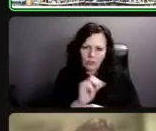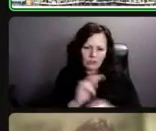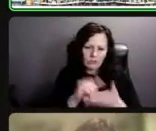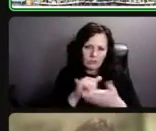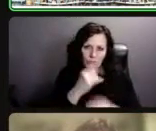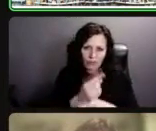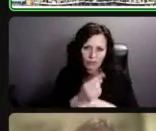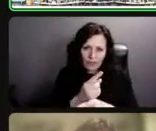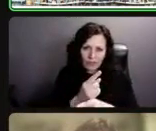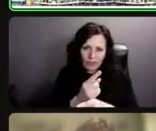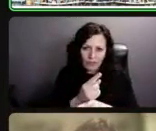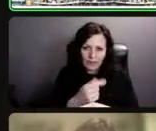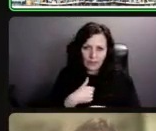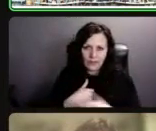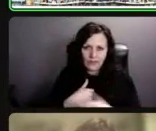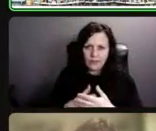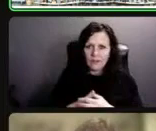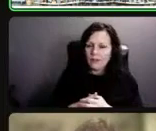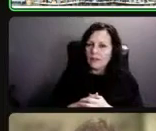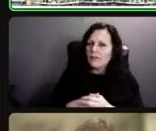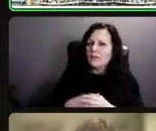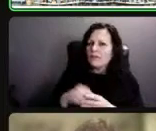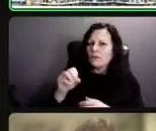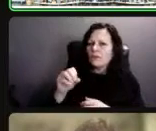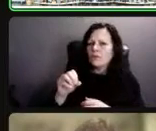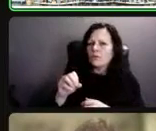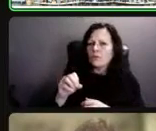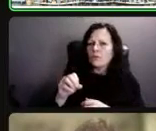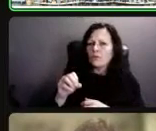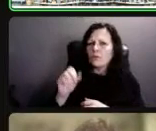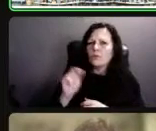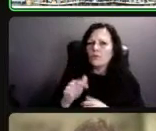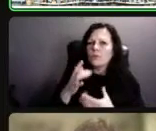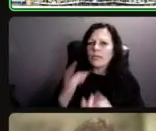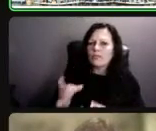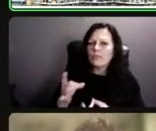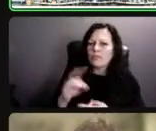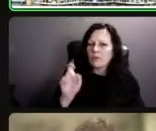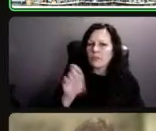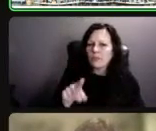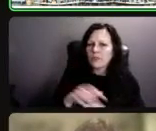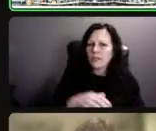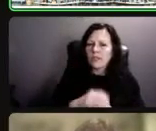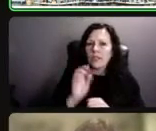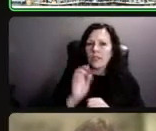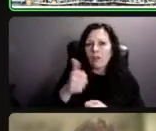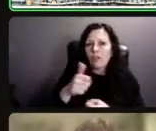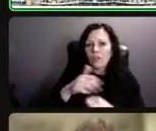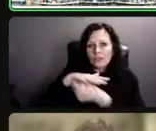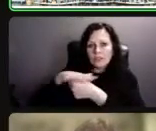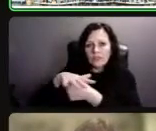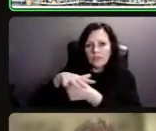YOU WOULD NEVER GET THEIR DATA OUT BECAUSE OF COMPRESSION